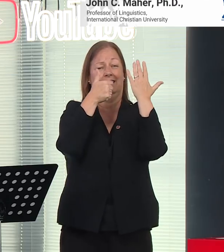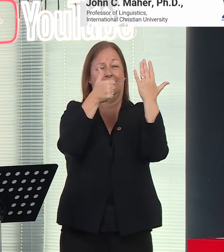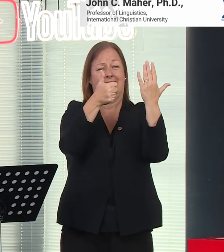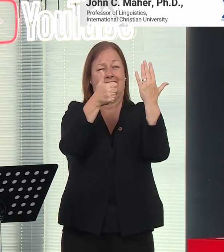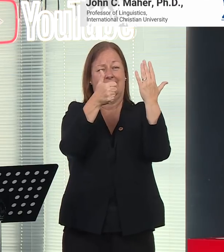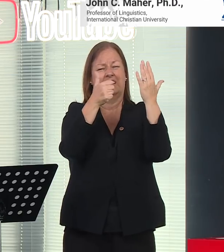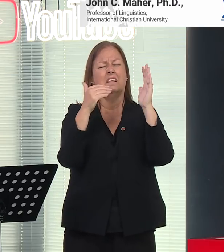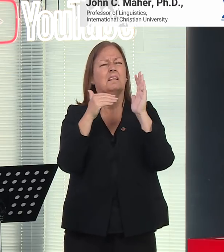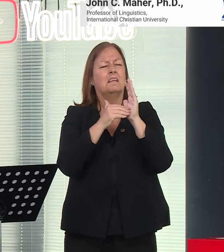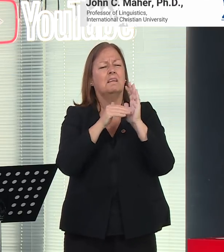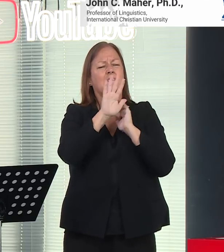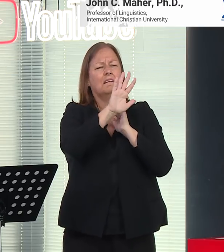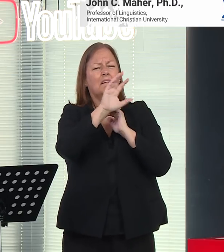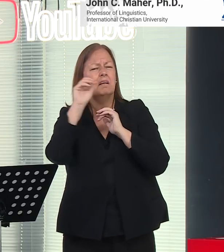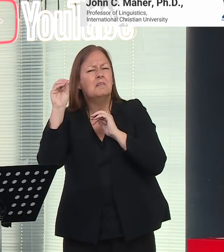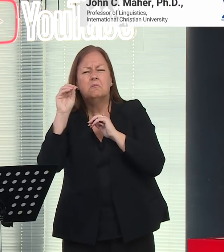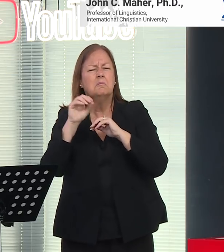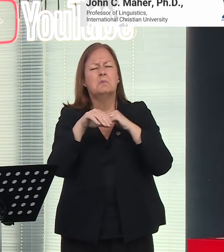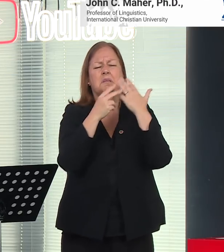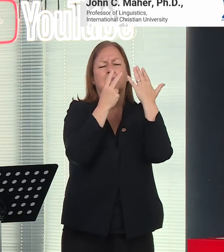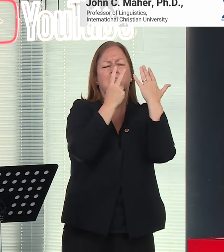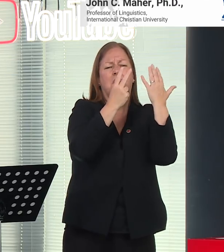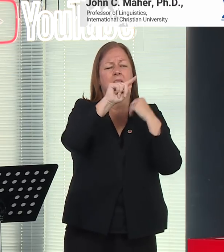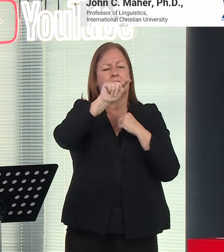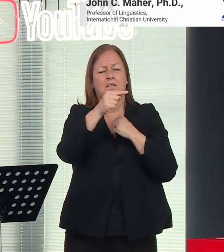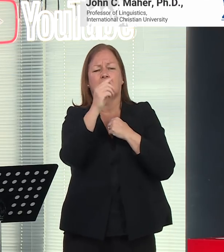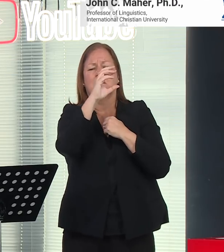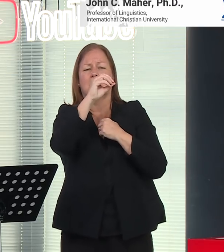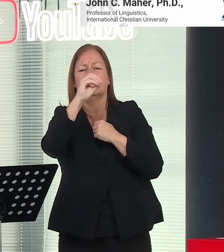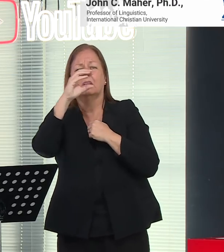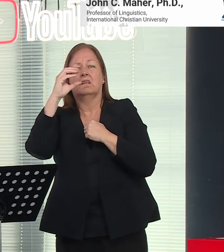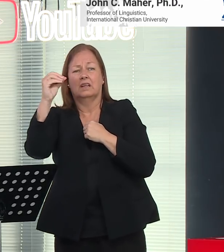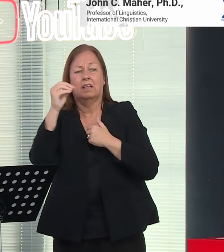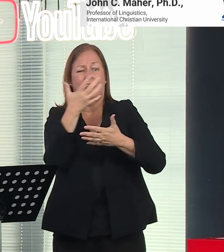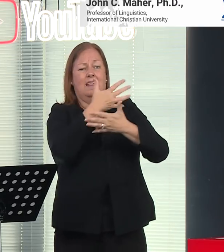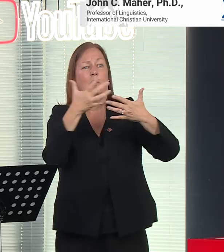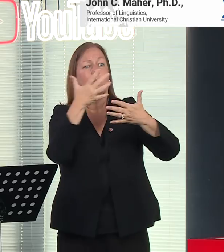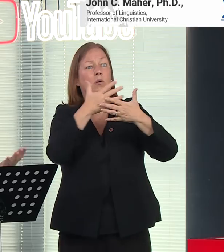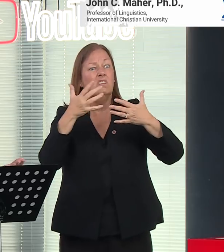language, Indian sign language, each language is different.